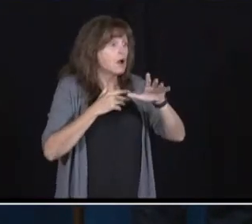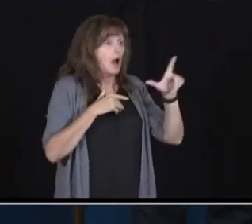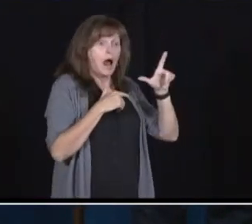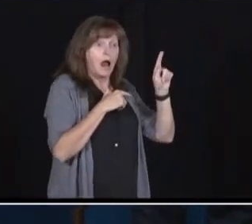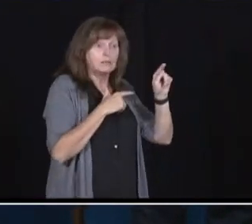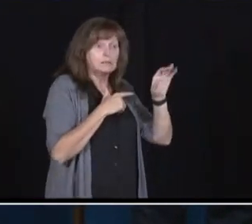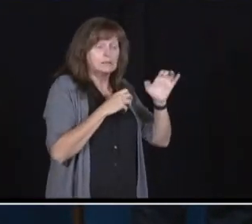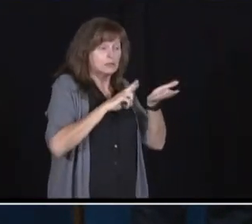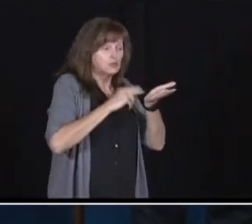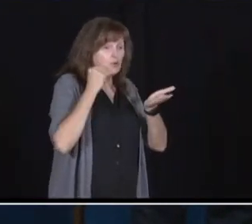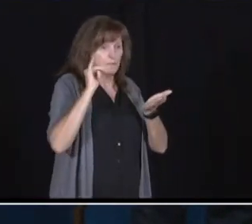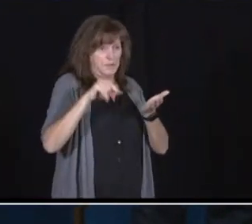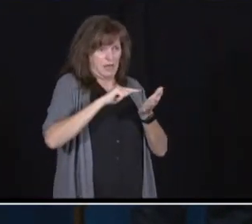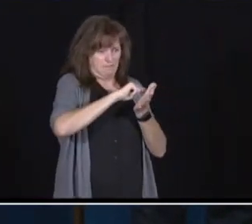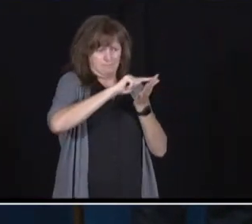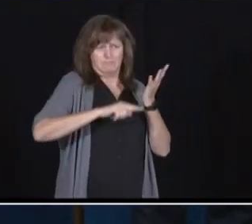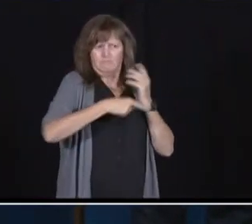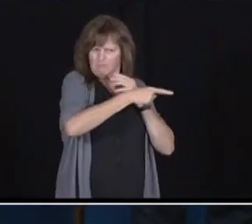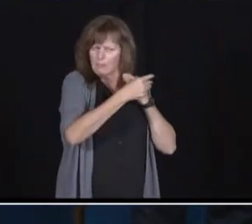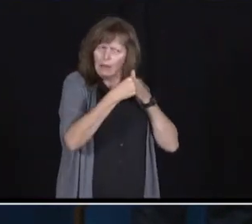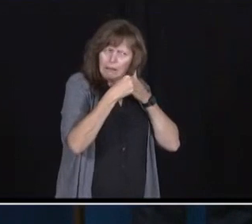Our kids belong in school.